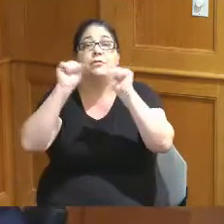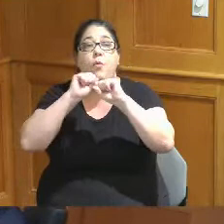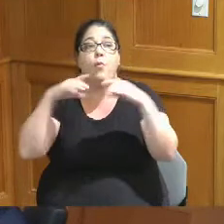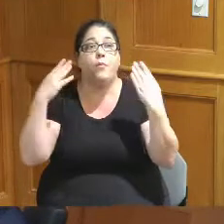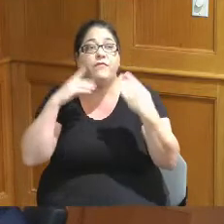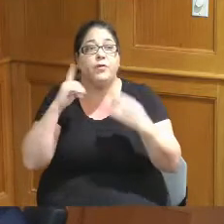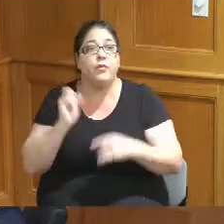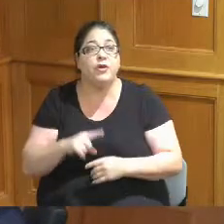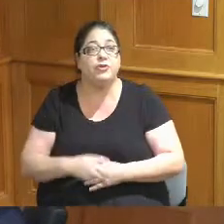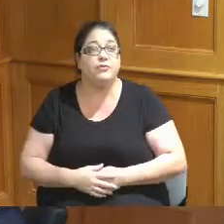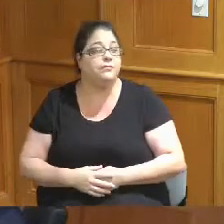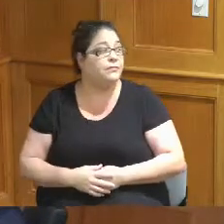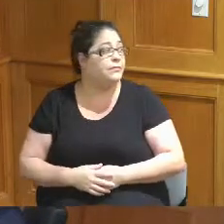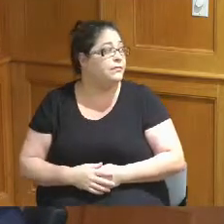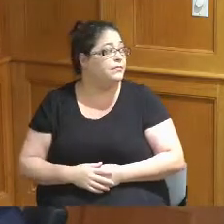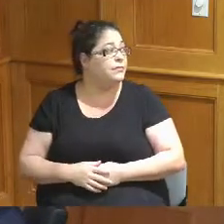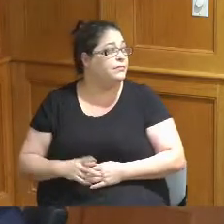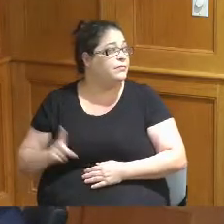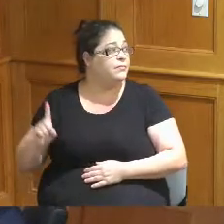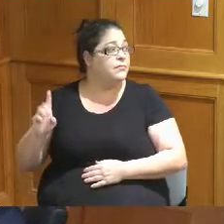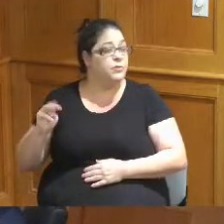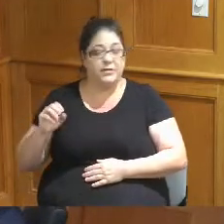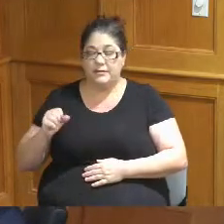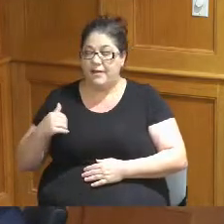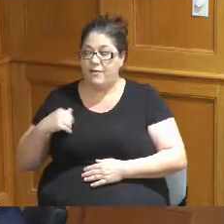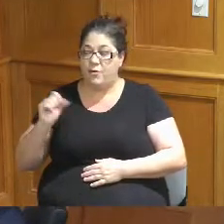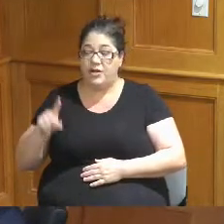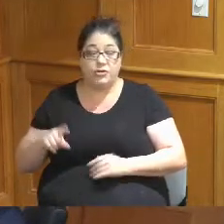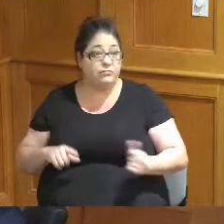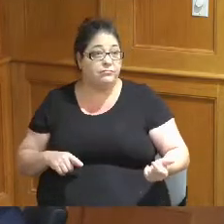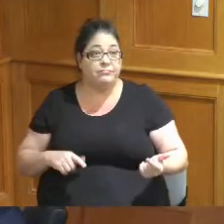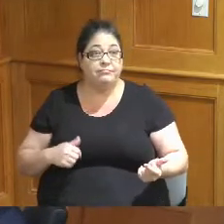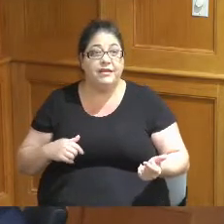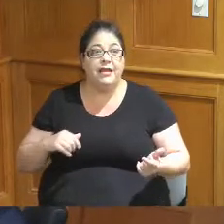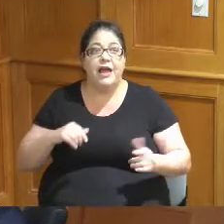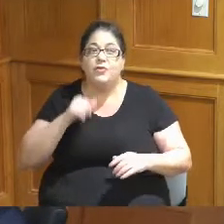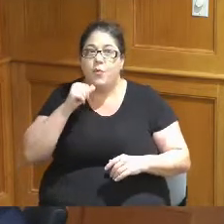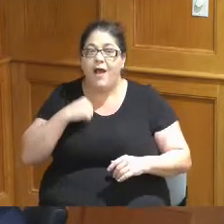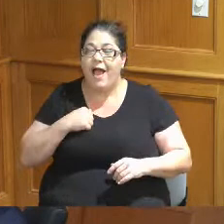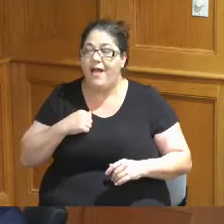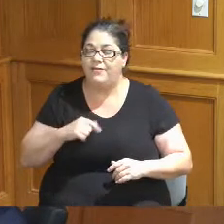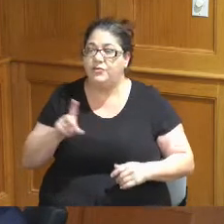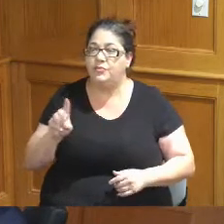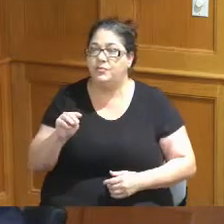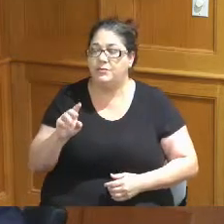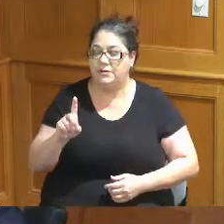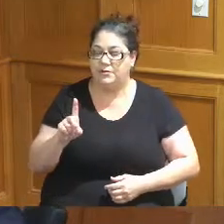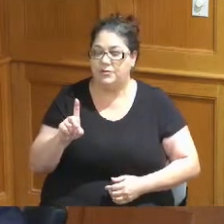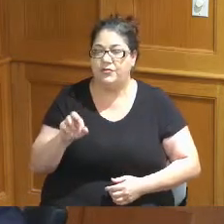I have one question okay no I not so much a question but a comment because we talk quite a